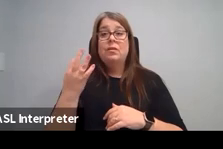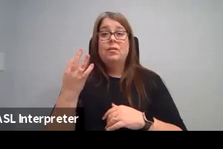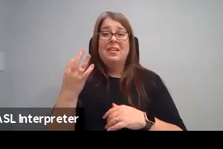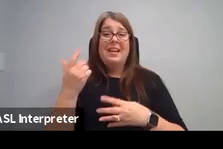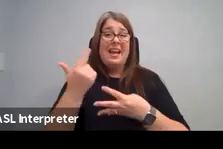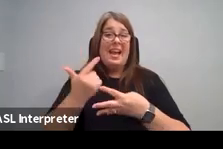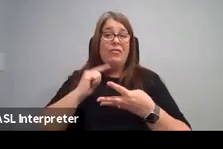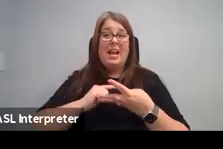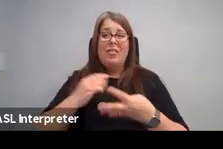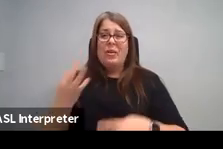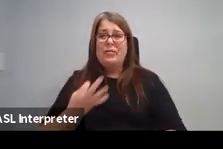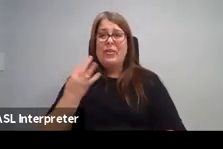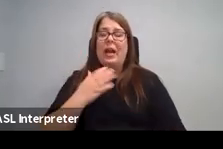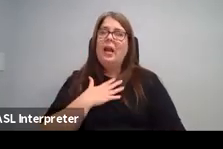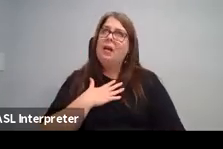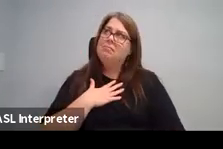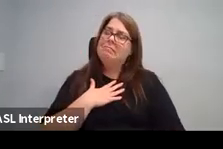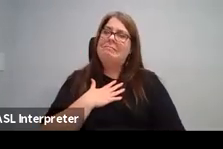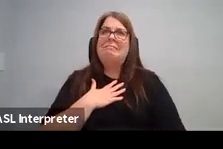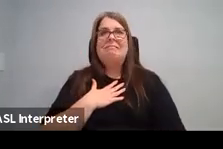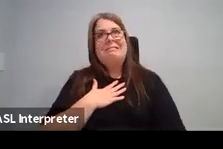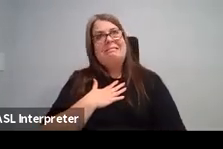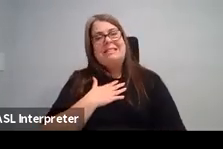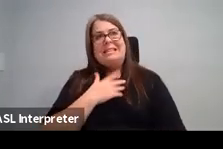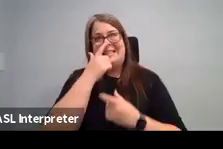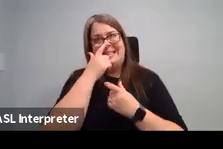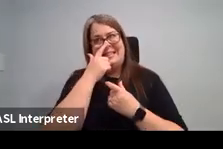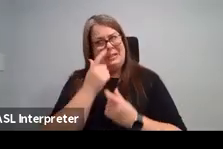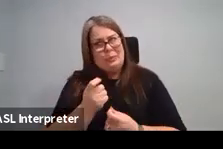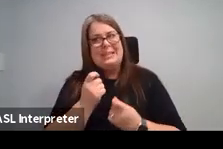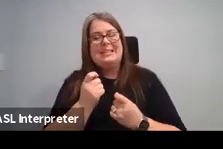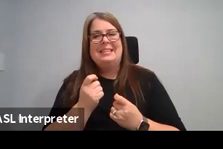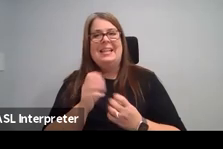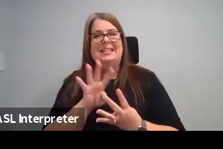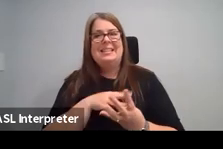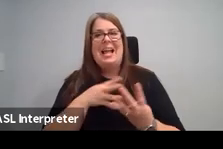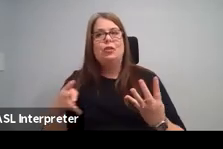Jewyl Alderson Clarke, SDCOE: Is interesting but Jewyl Alderson Clarke, SDCOE: You could also look at Fridays as like an additional support day